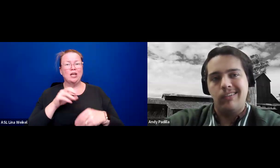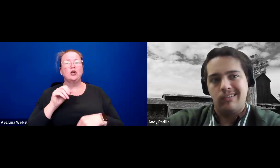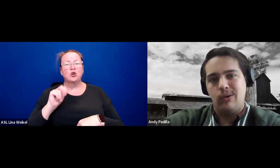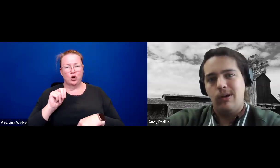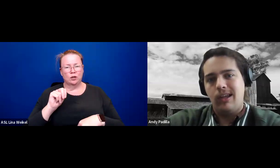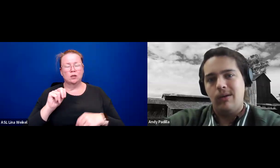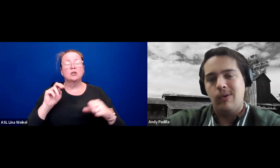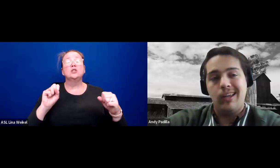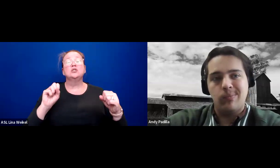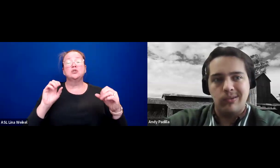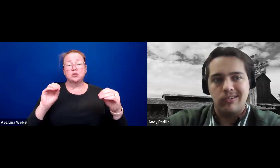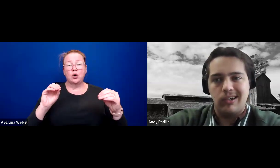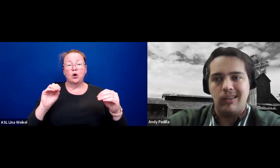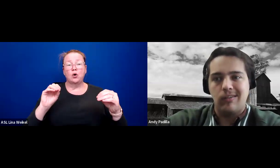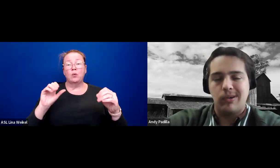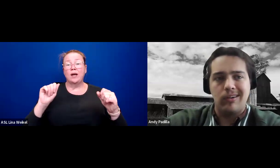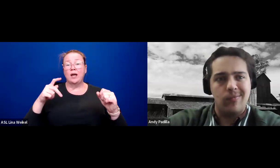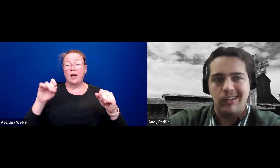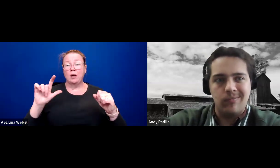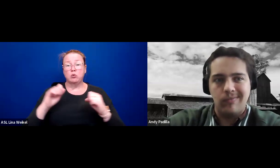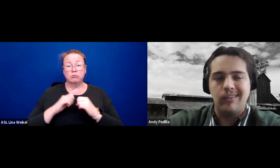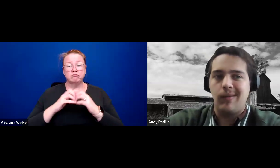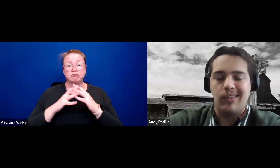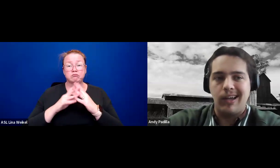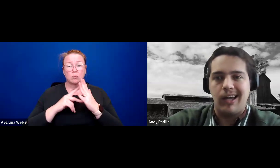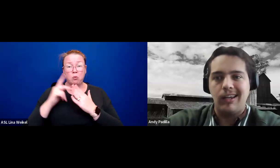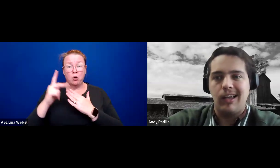Andy Padilla: and so when April was creating this program, they named it that.